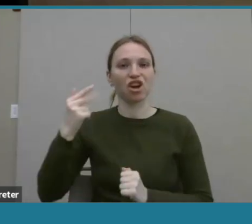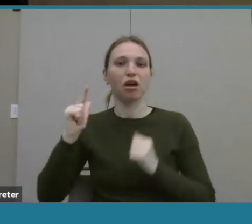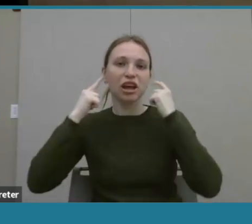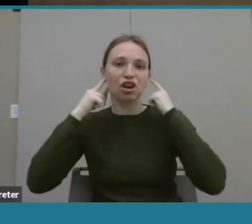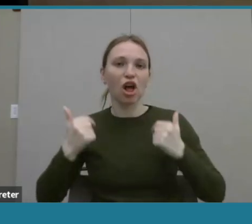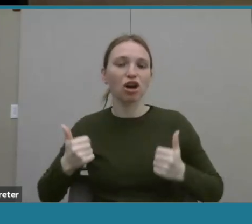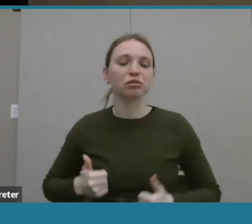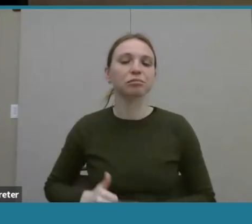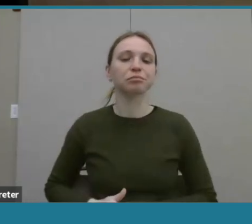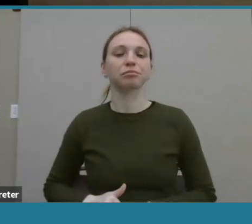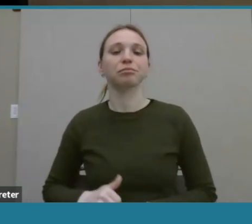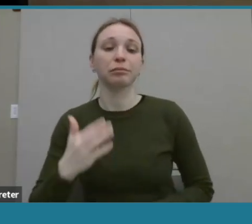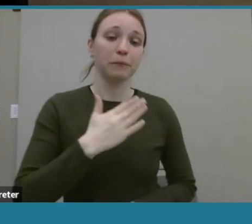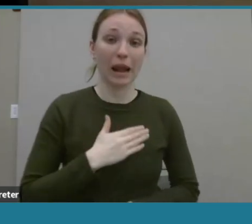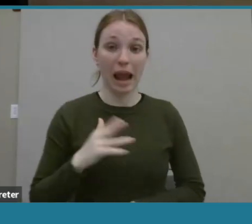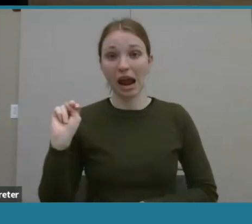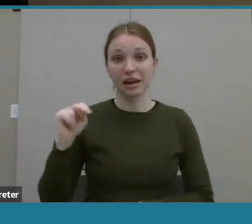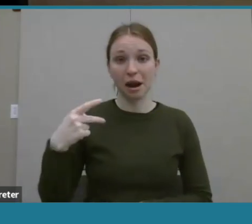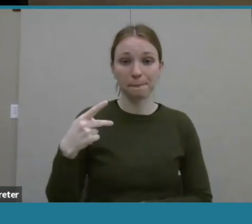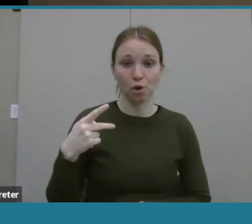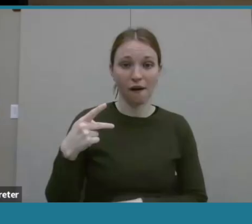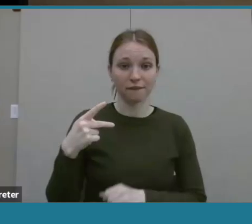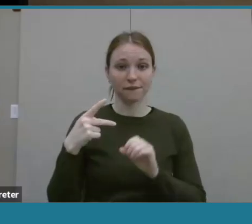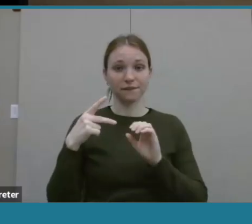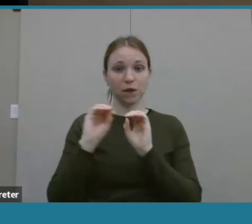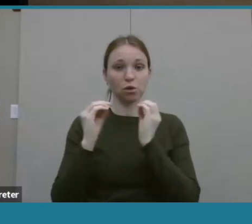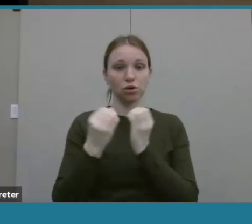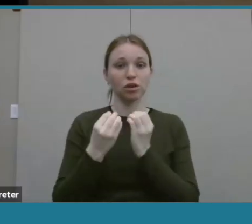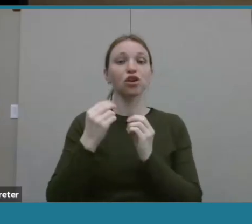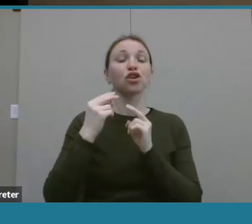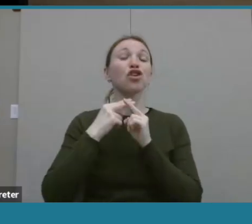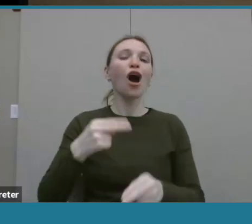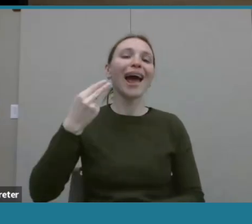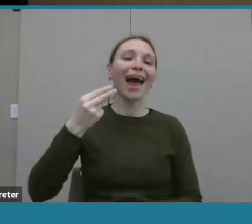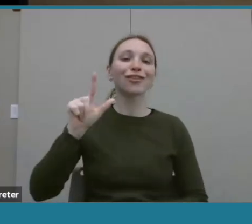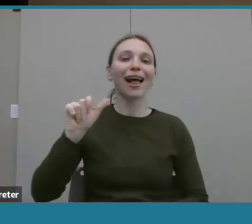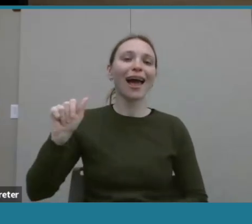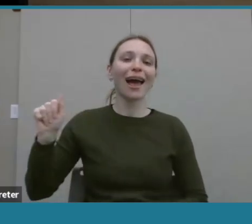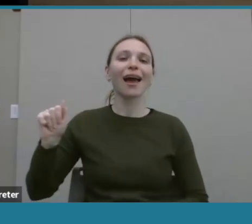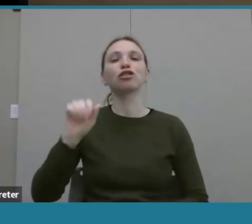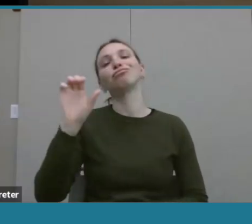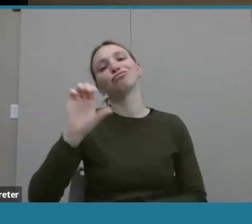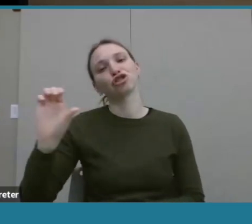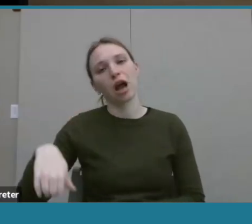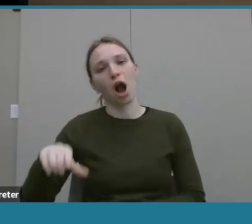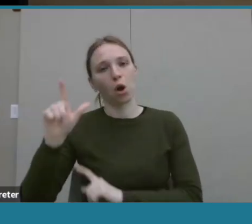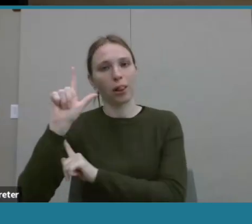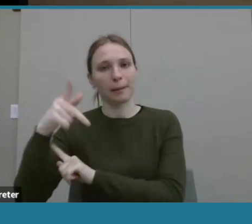My nonprofit organization is called HLAA Chicago Lincoln Park, and we help others advocate for themselves to better their lives